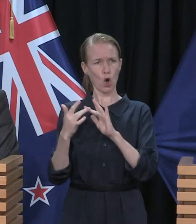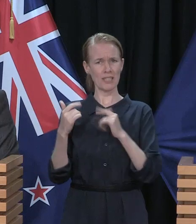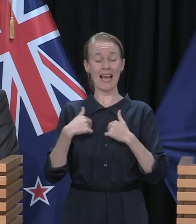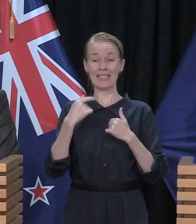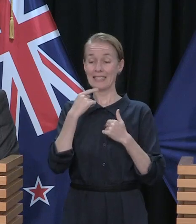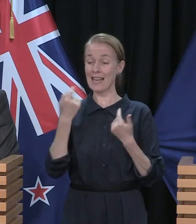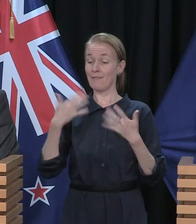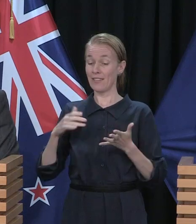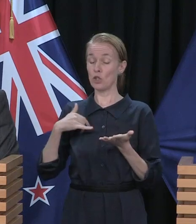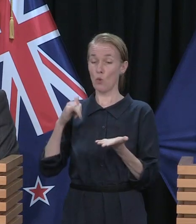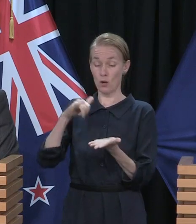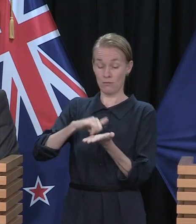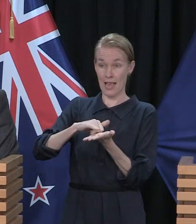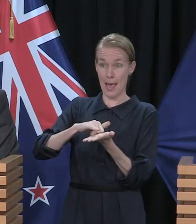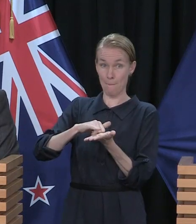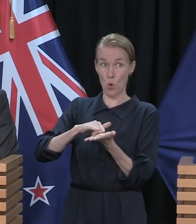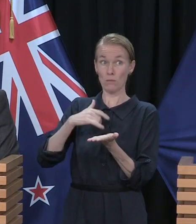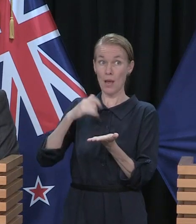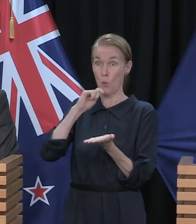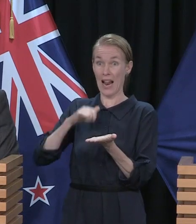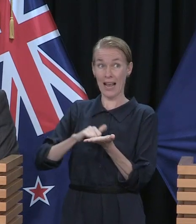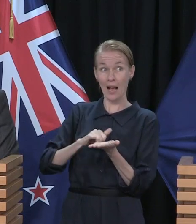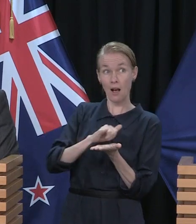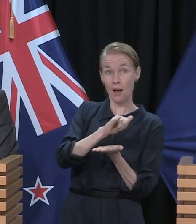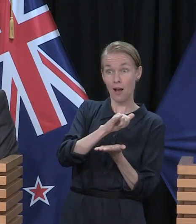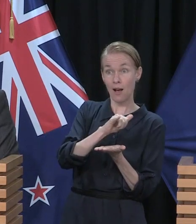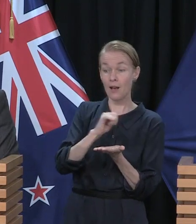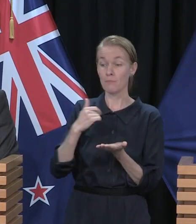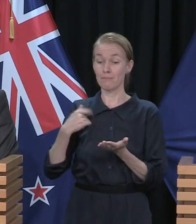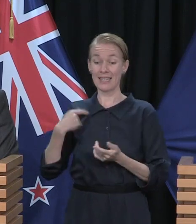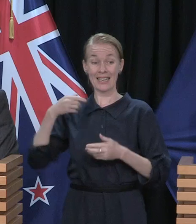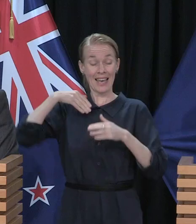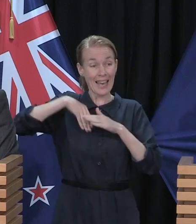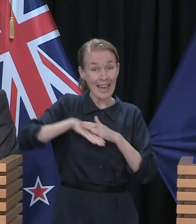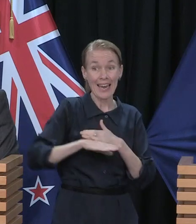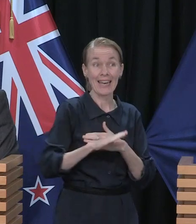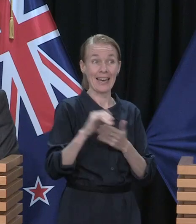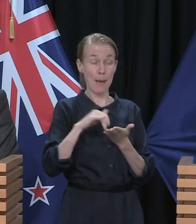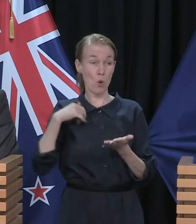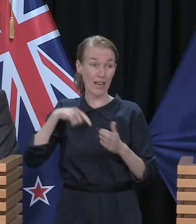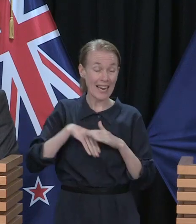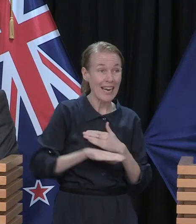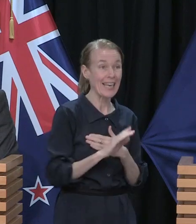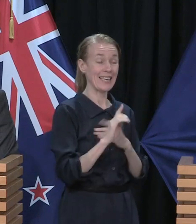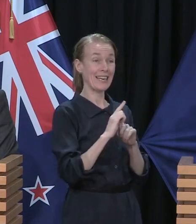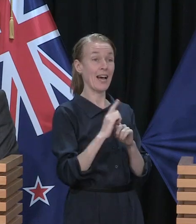at the airport, leaving the country, and after they had gone through security they rubbed shoulders essentially with people who were arriving